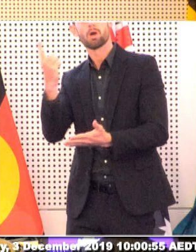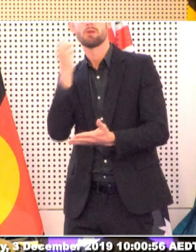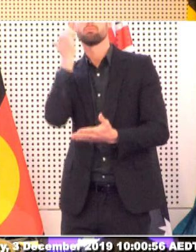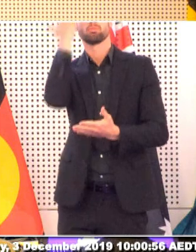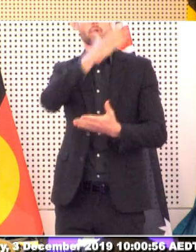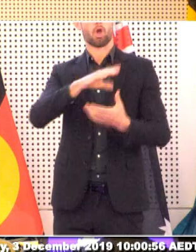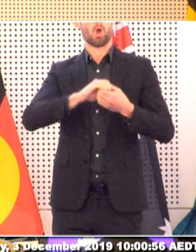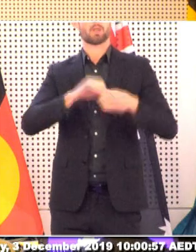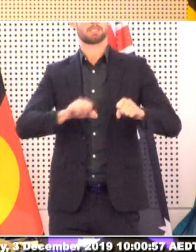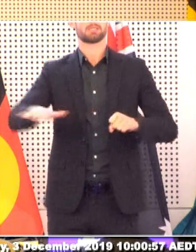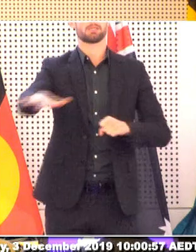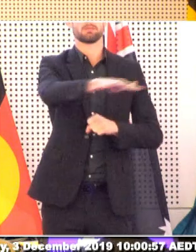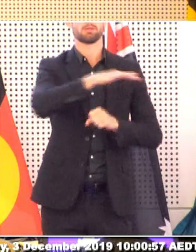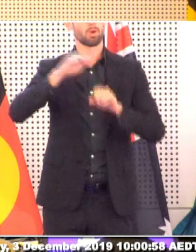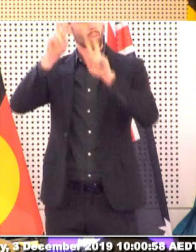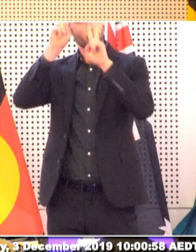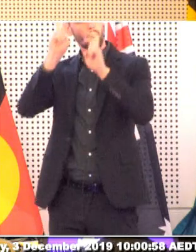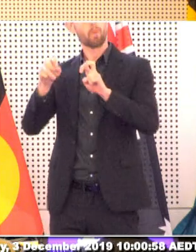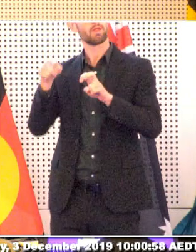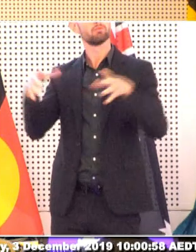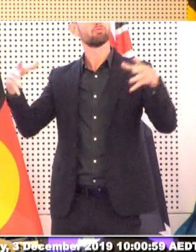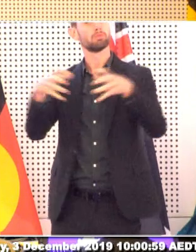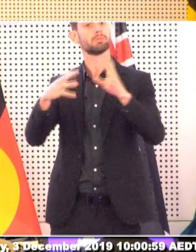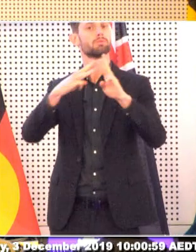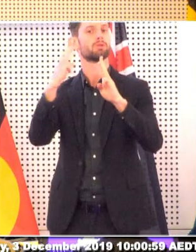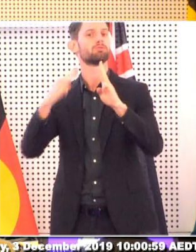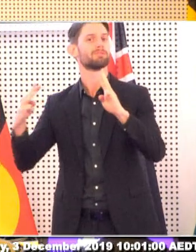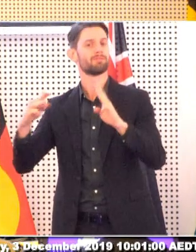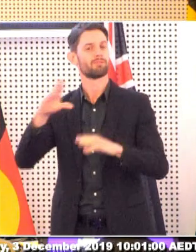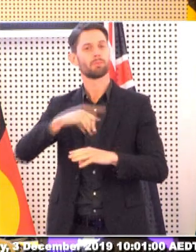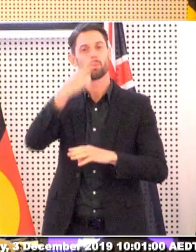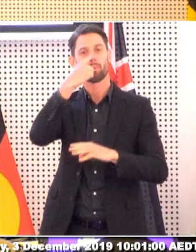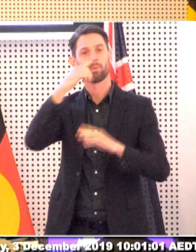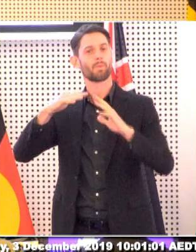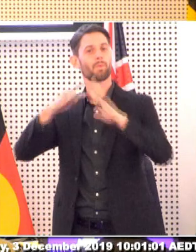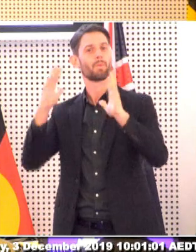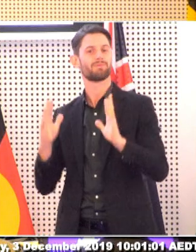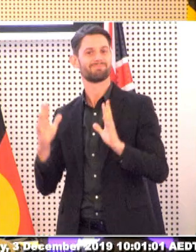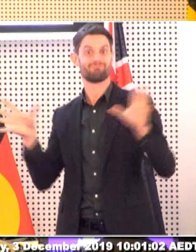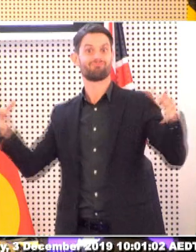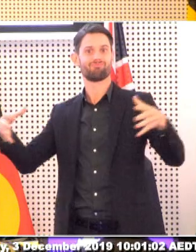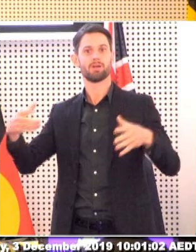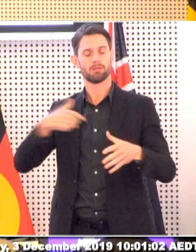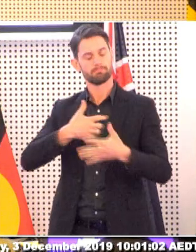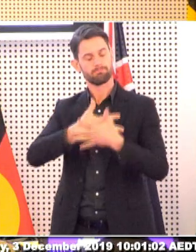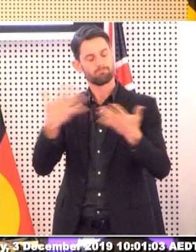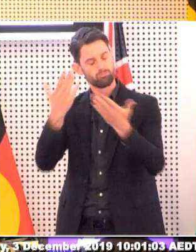today, the Wurundjeri people of the Kulin Nation. I pay my respects to the Elders past and present.